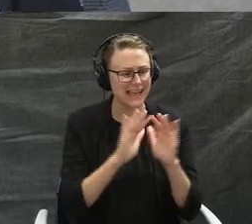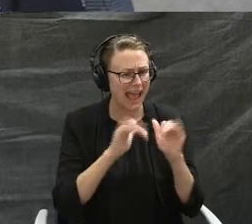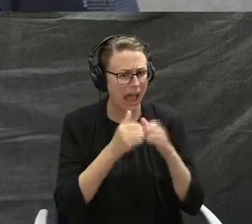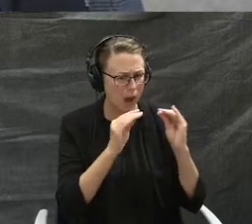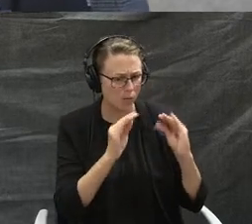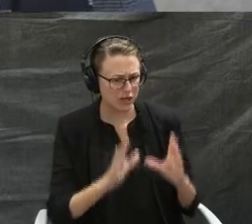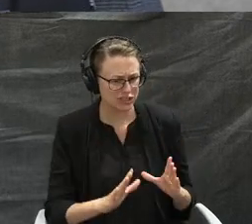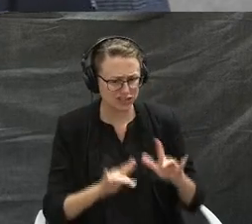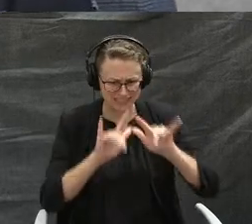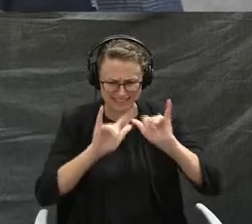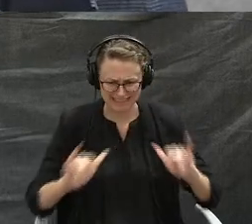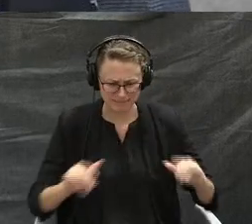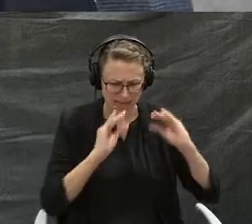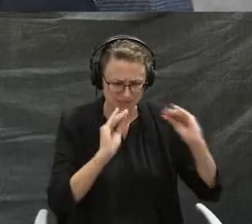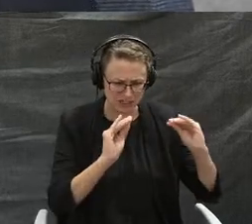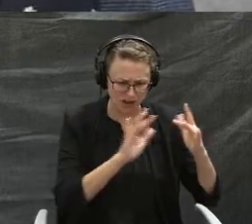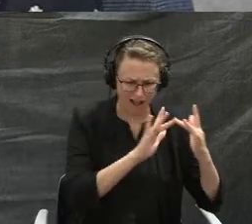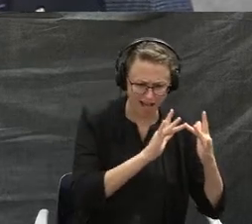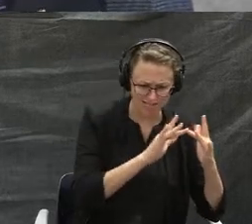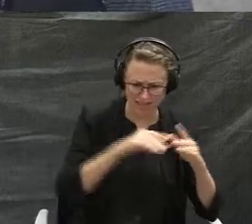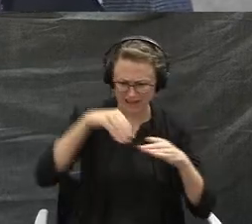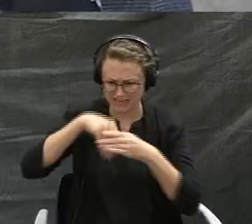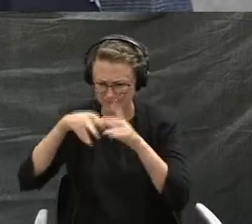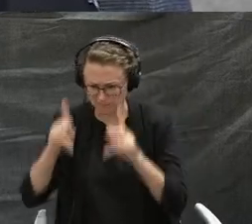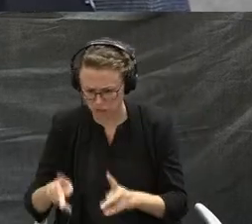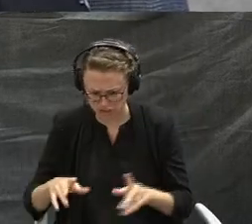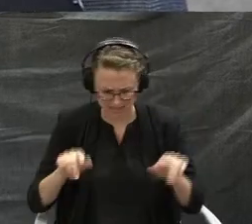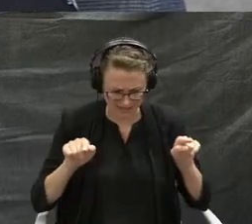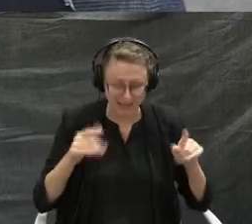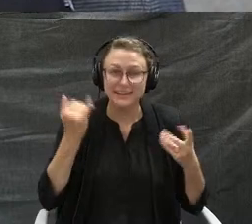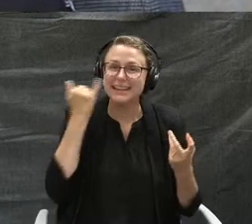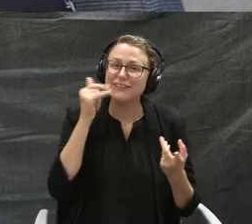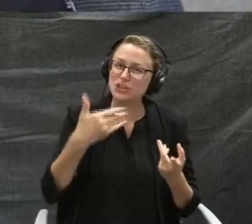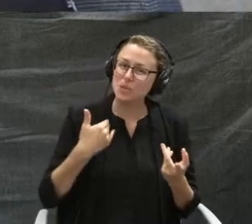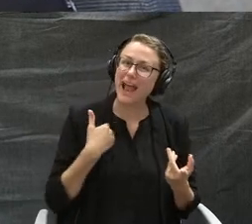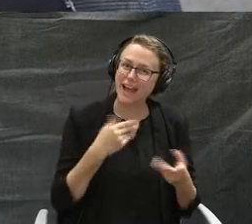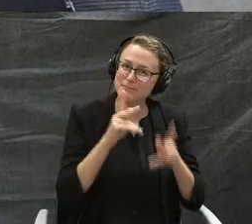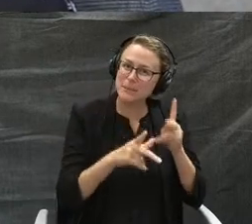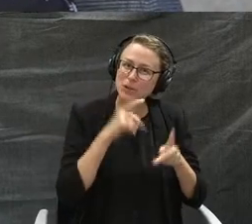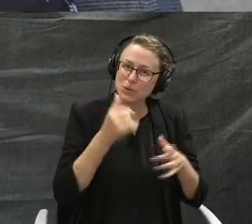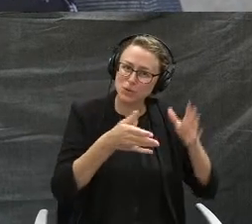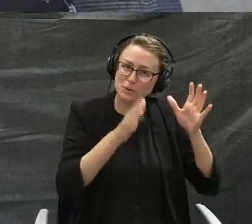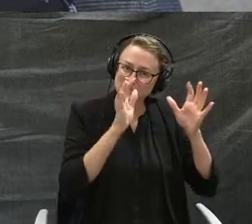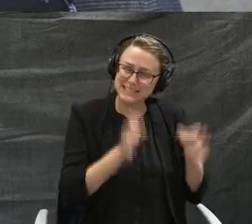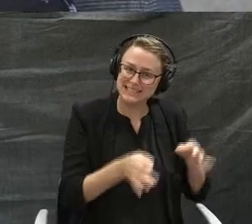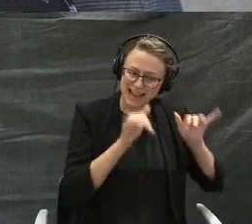have both E learners who choose to remain at home and in person, learners who are following the